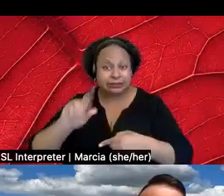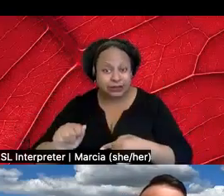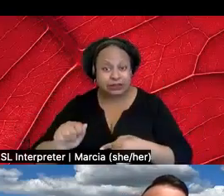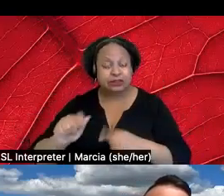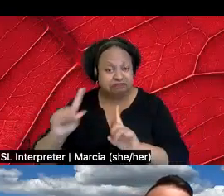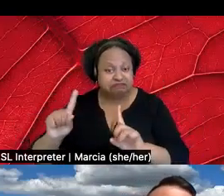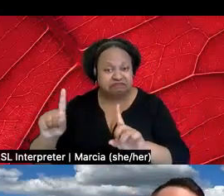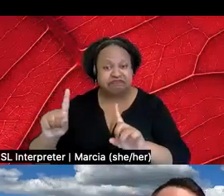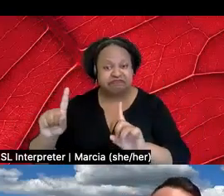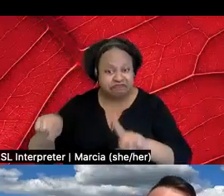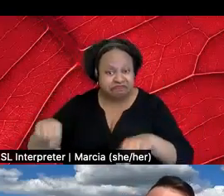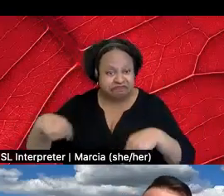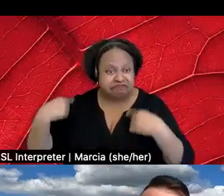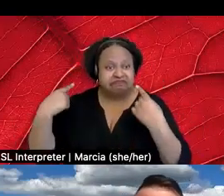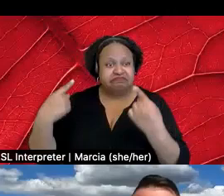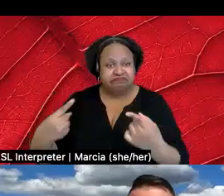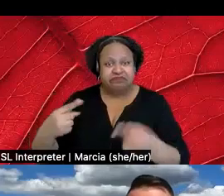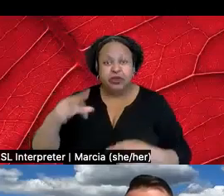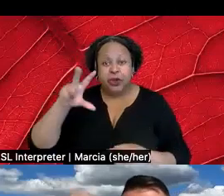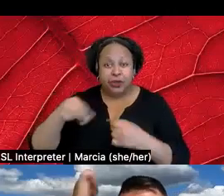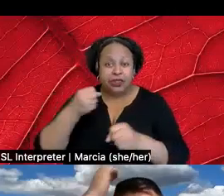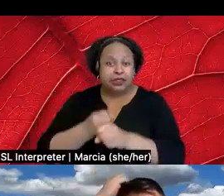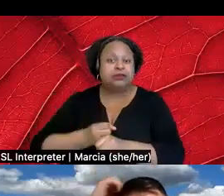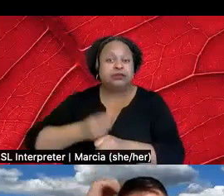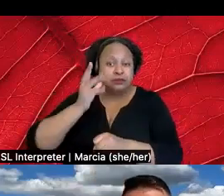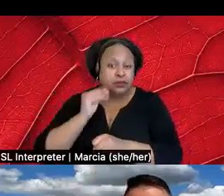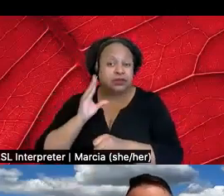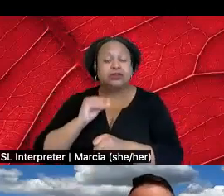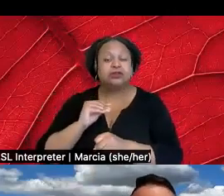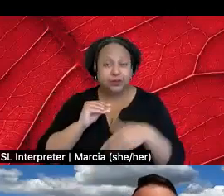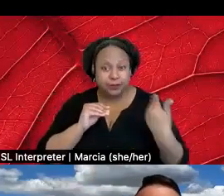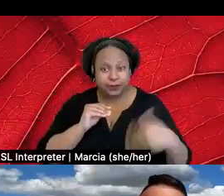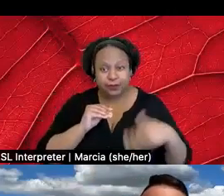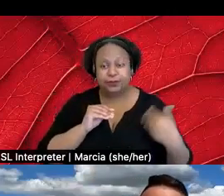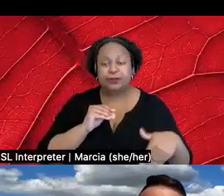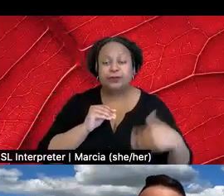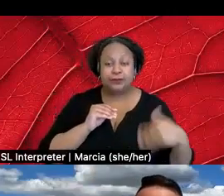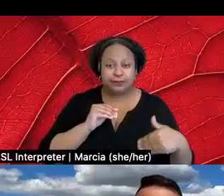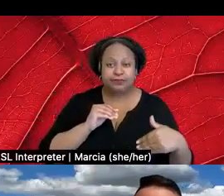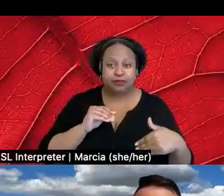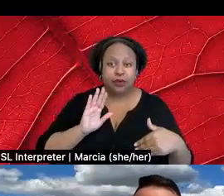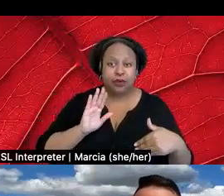of the last 30 years has been brought to bear on every aspect of this conference.